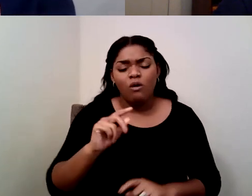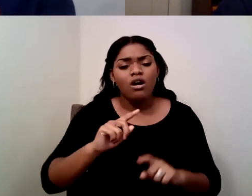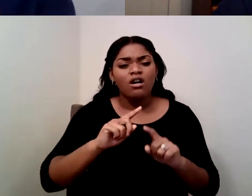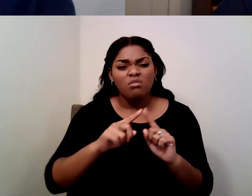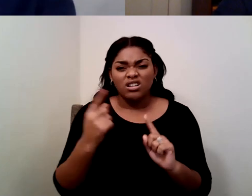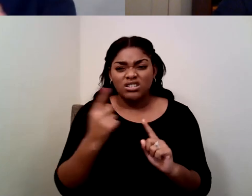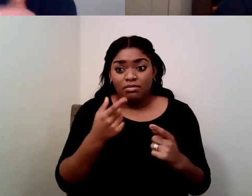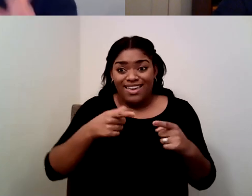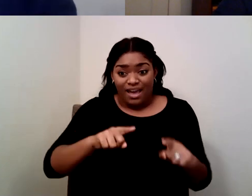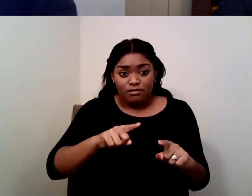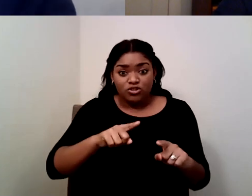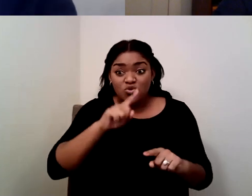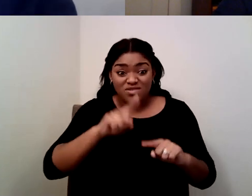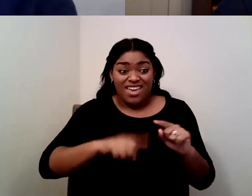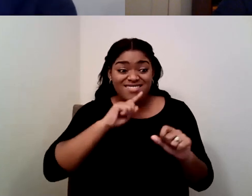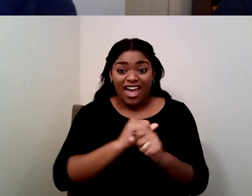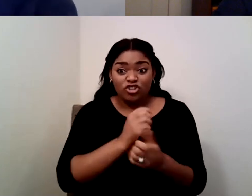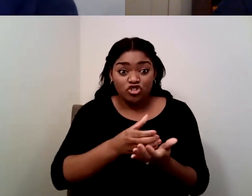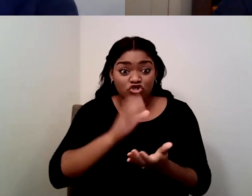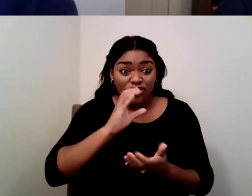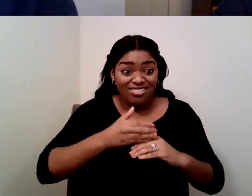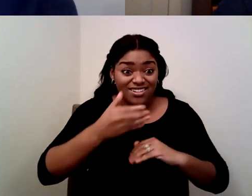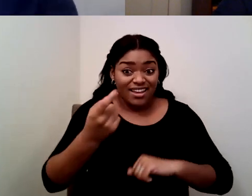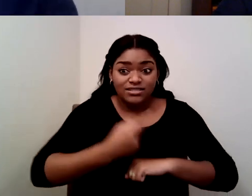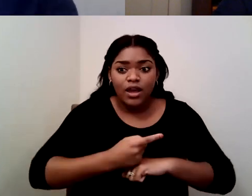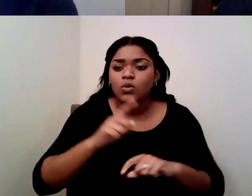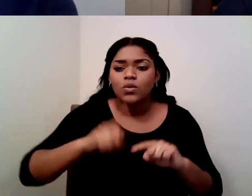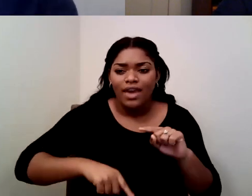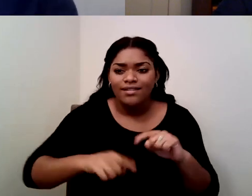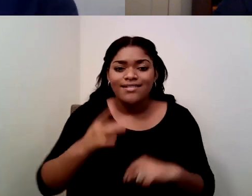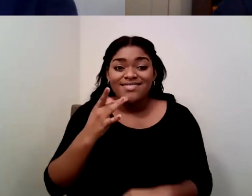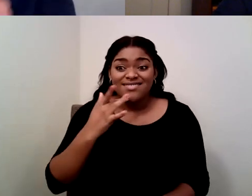that you actually can't drink it the next day because it won't taste as good.